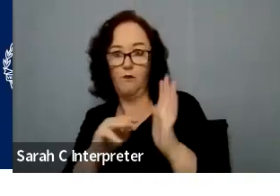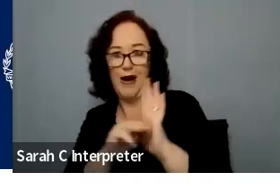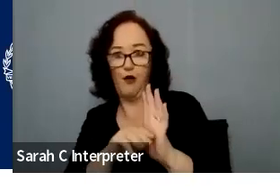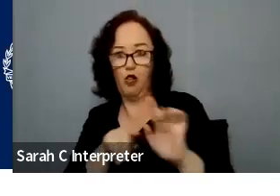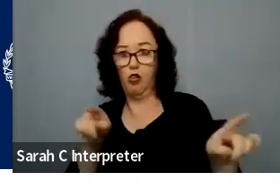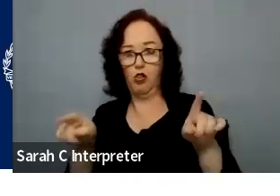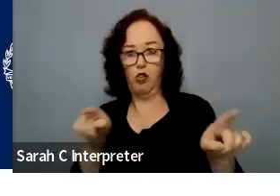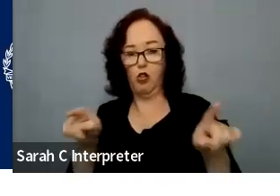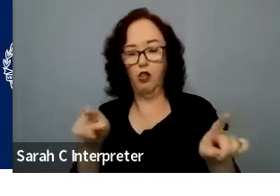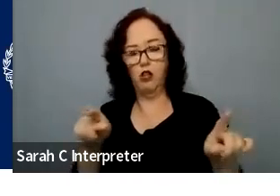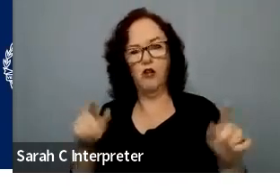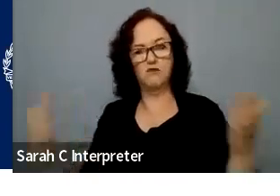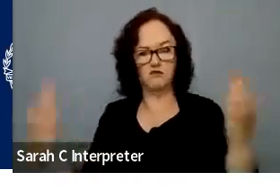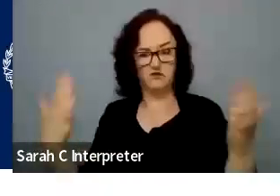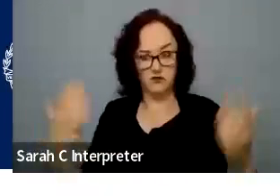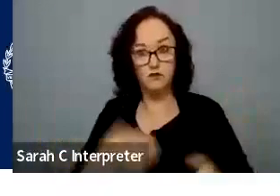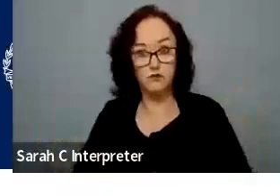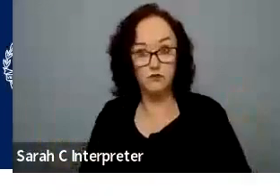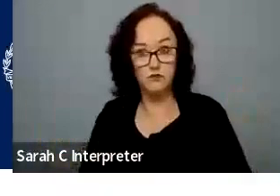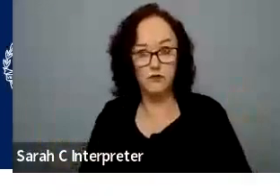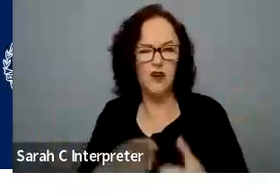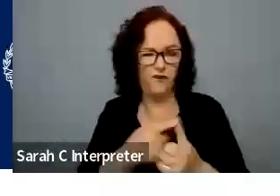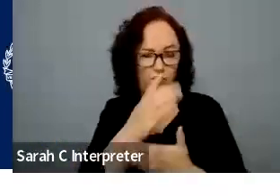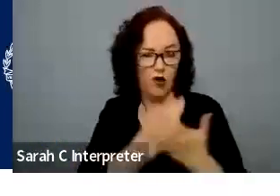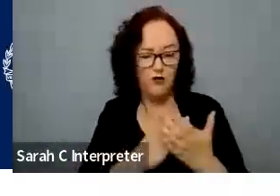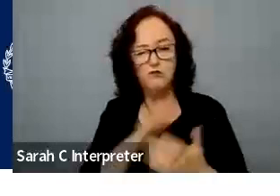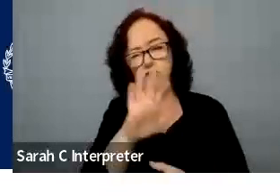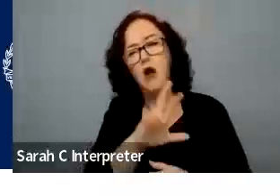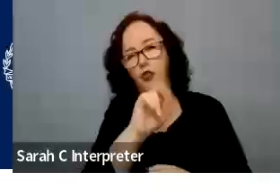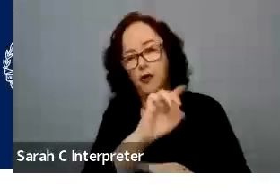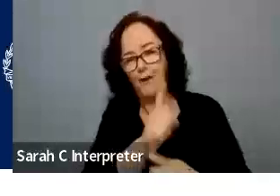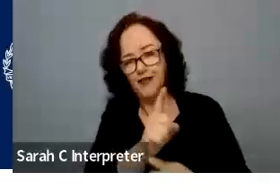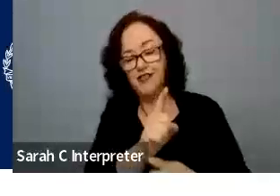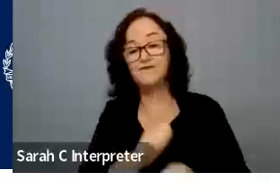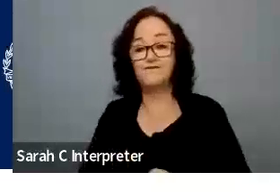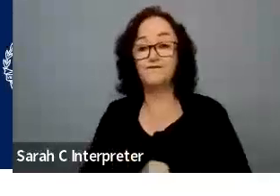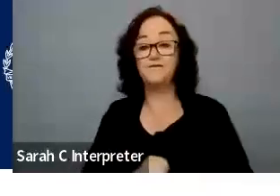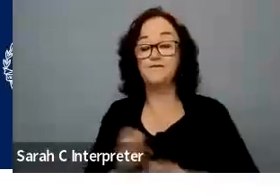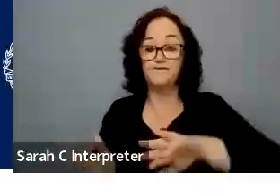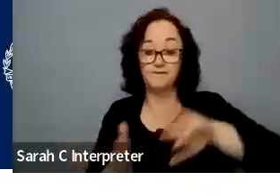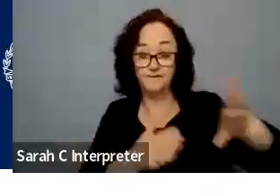that's the first part, it took about 30 minutes, so the second part the students participated in